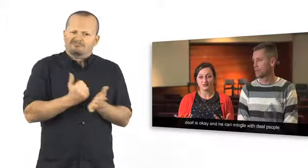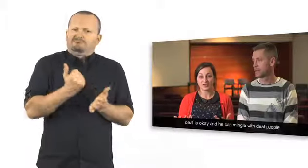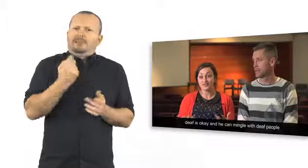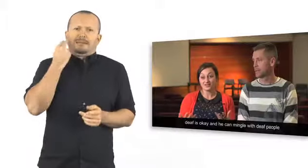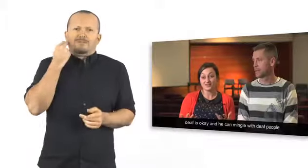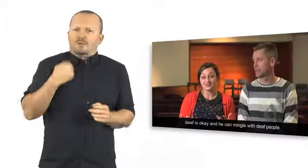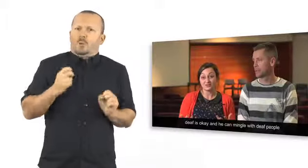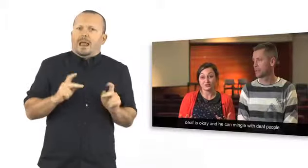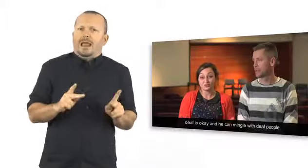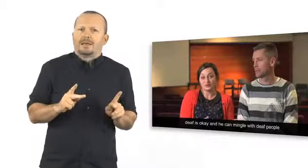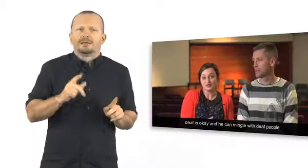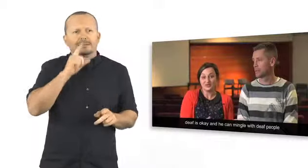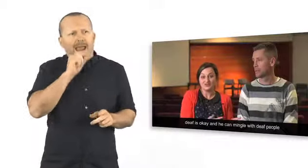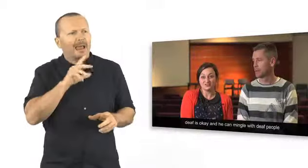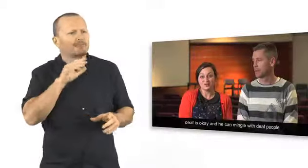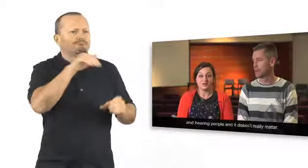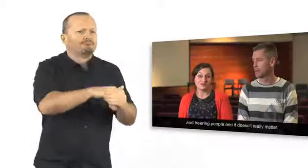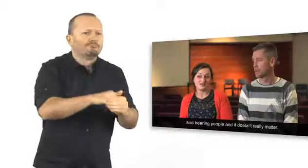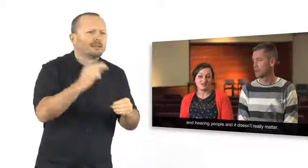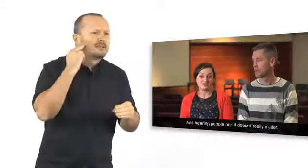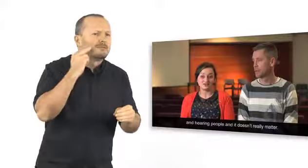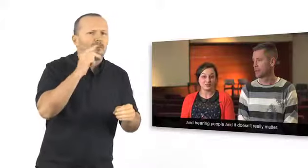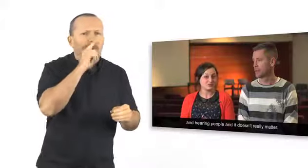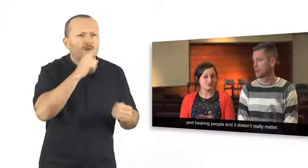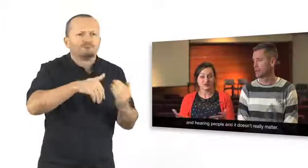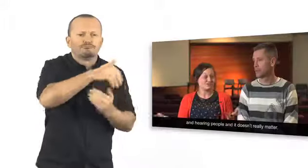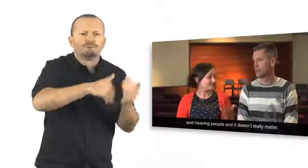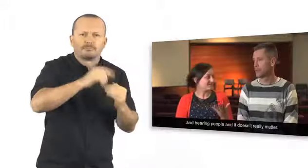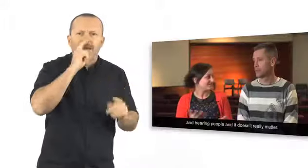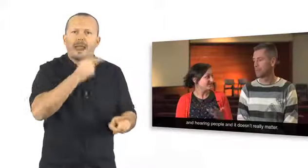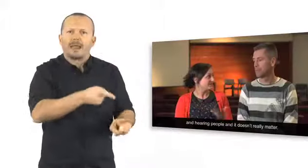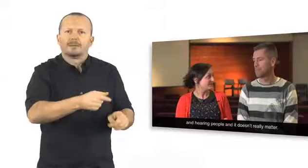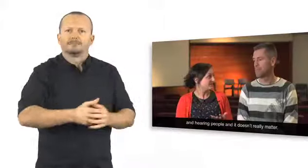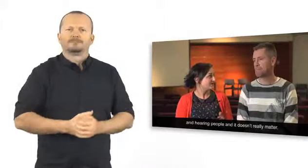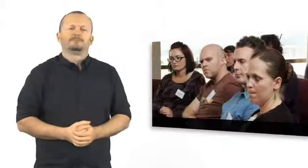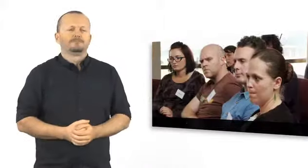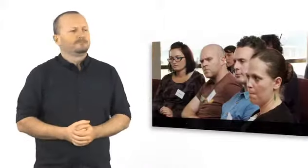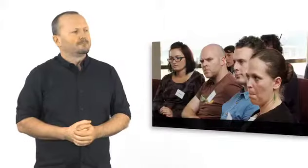is okay and he can mingle with Deaf people and hearing people and it doesn’t really matter.